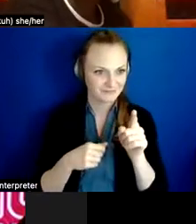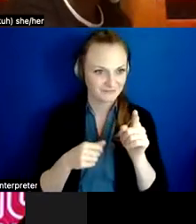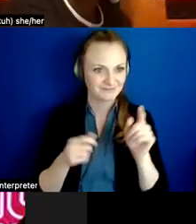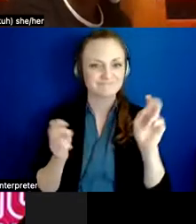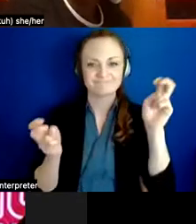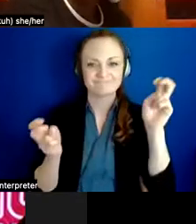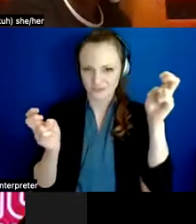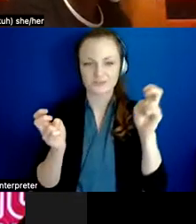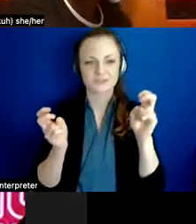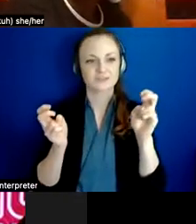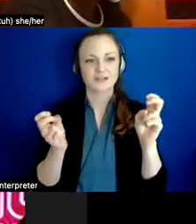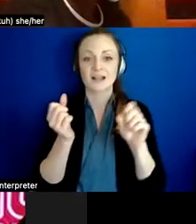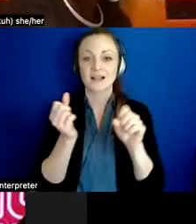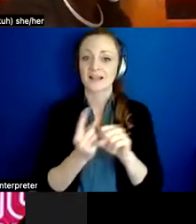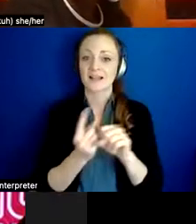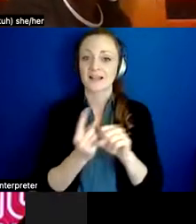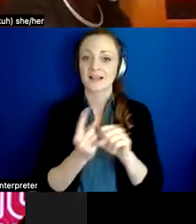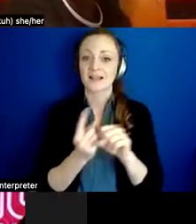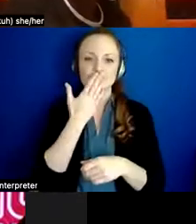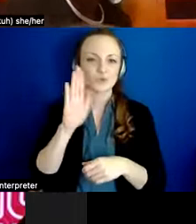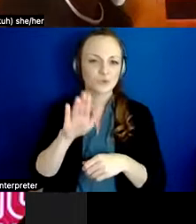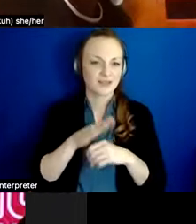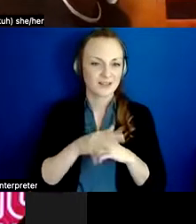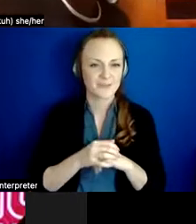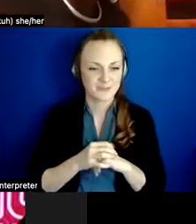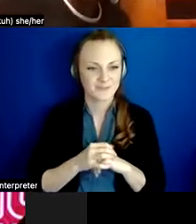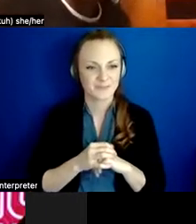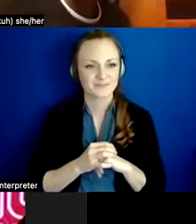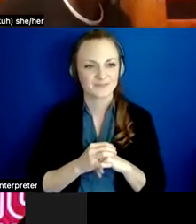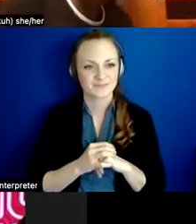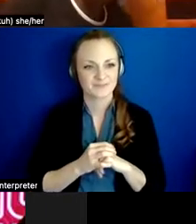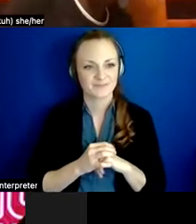20:12:59 This is the last page, and there's in almost every staggata.